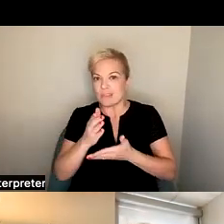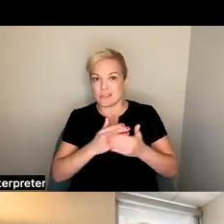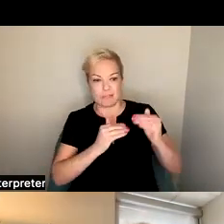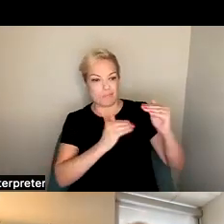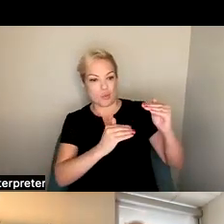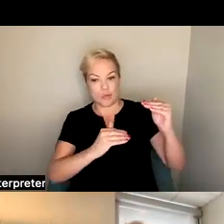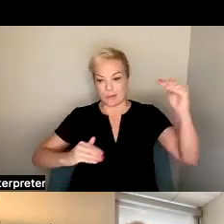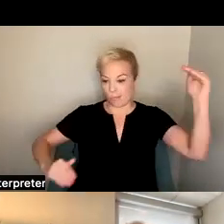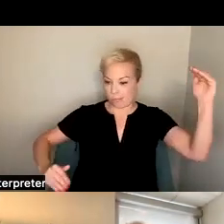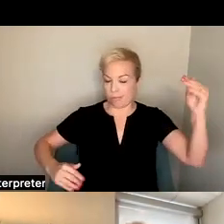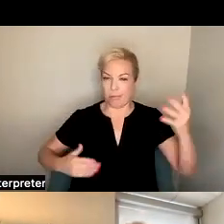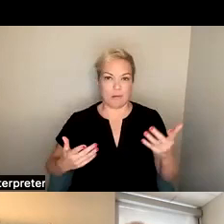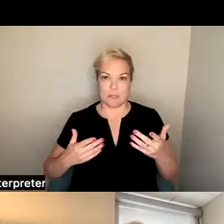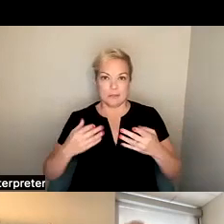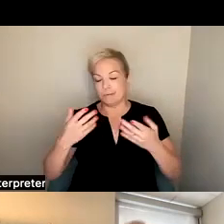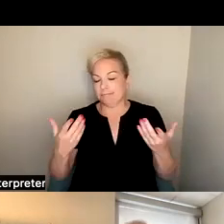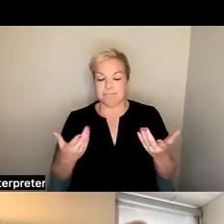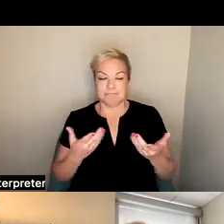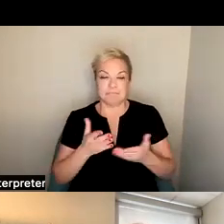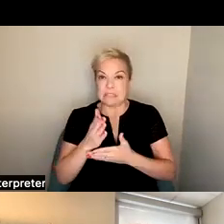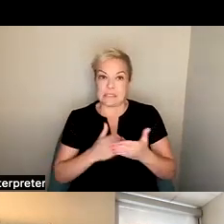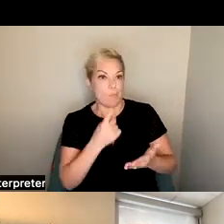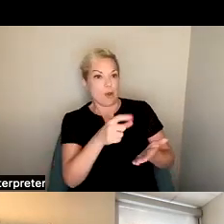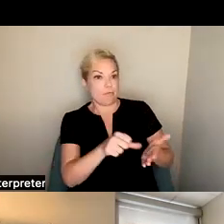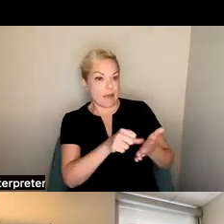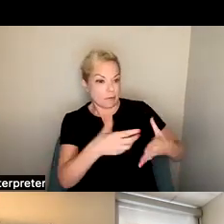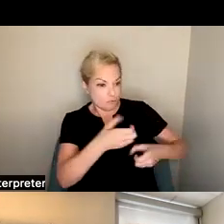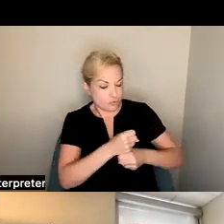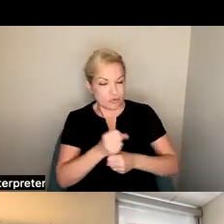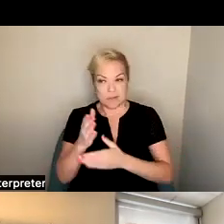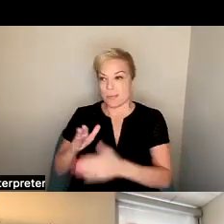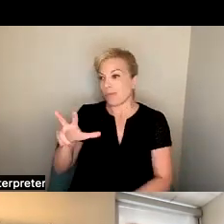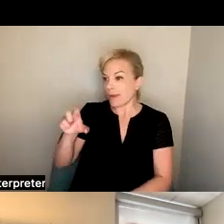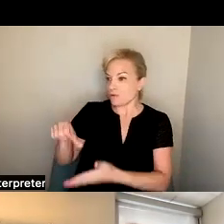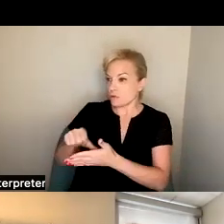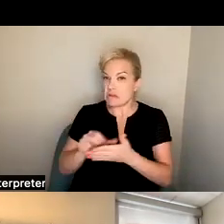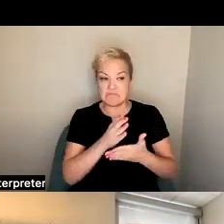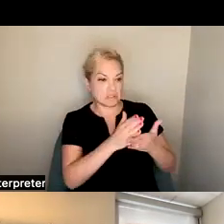to upwards of 300 pages, some of it's in the language, some of it's told in different ways,